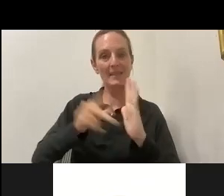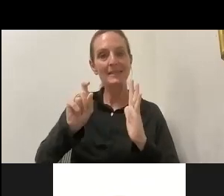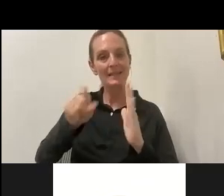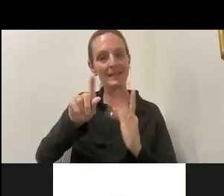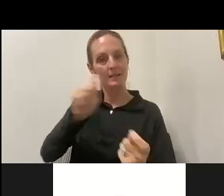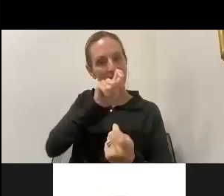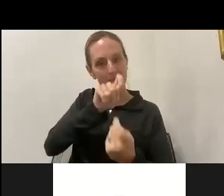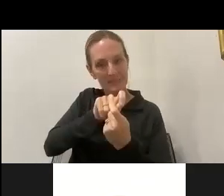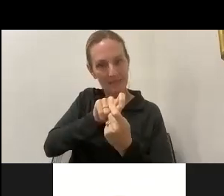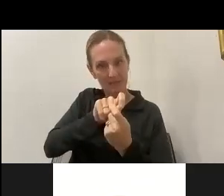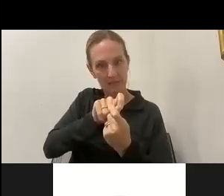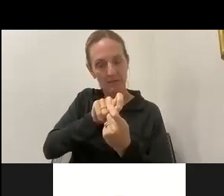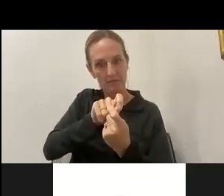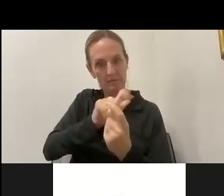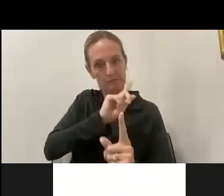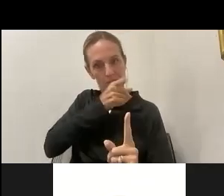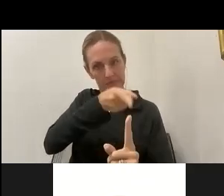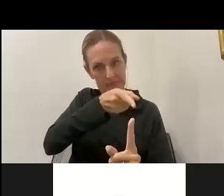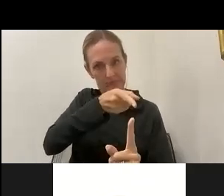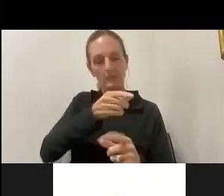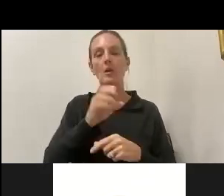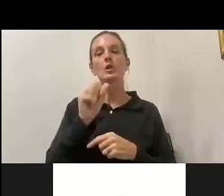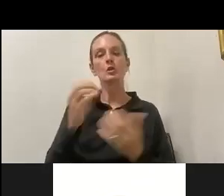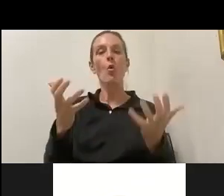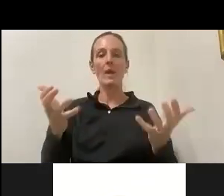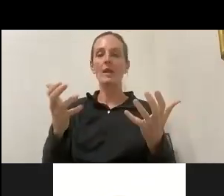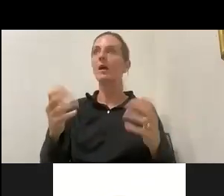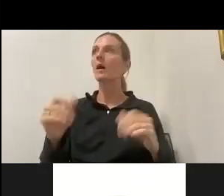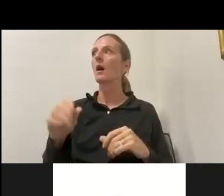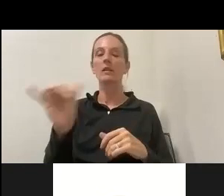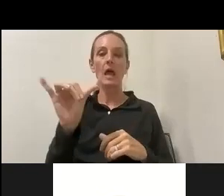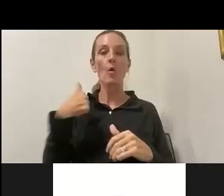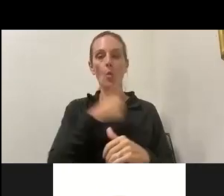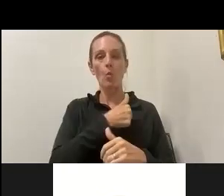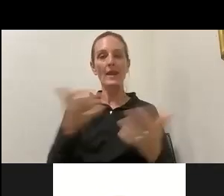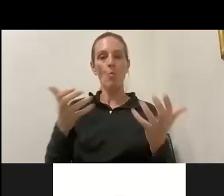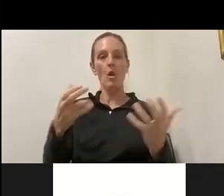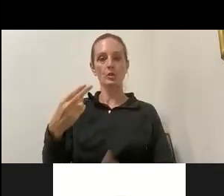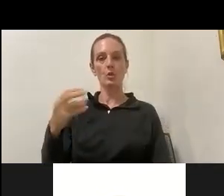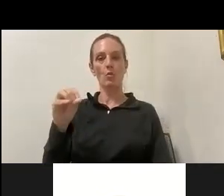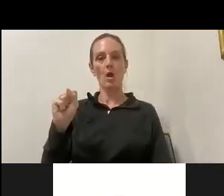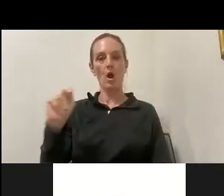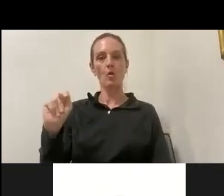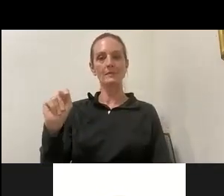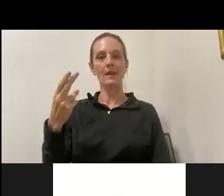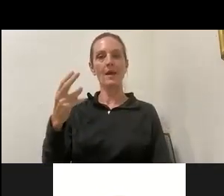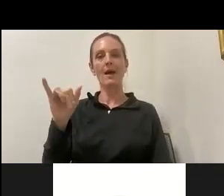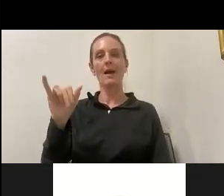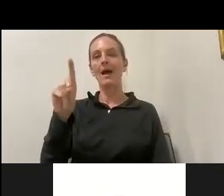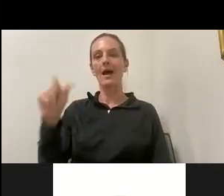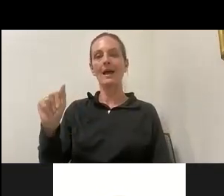so we want to host Haida Language classes. They need to be measurable, which means they can